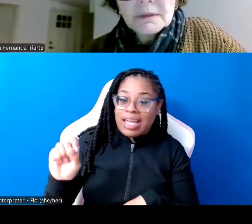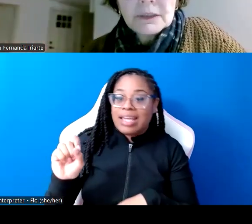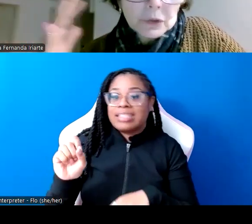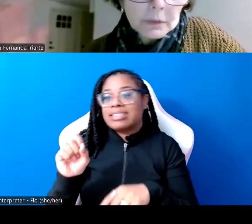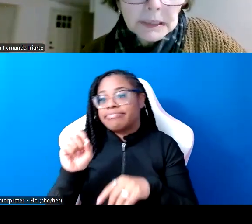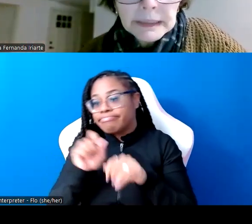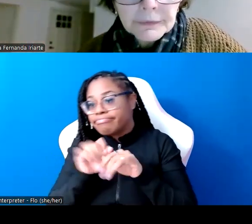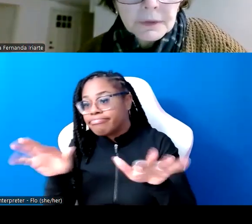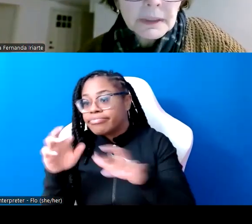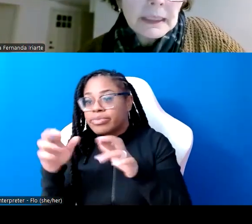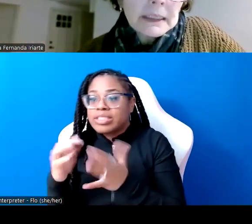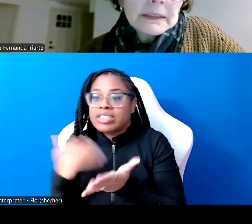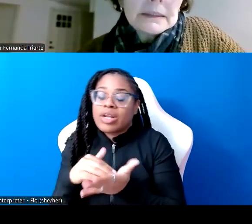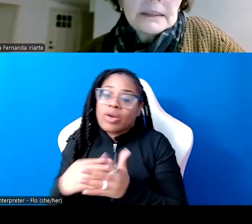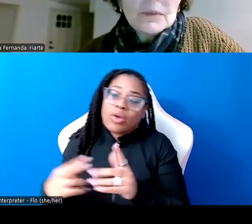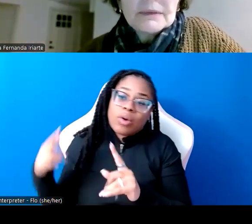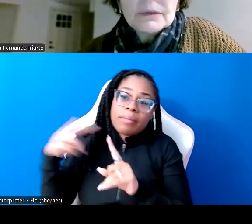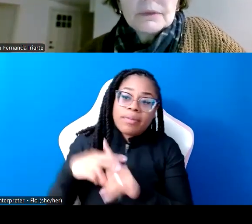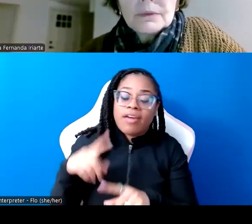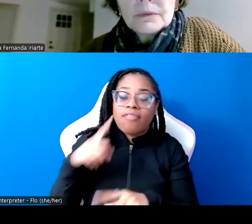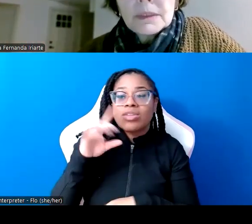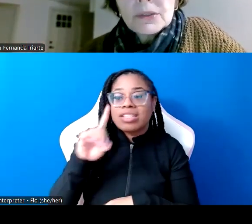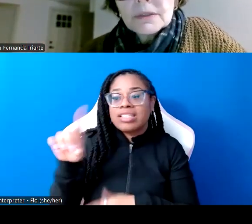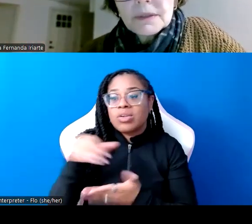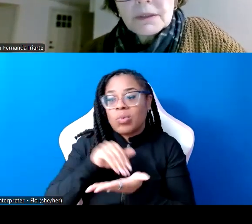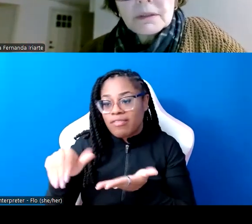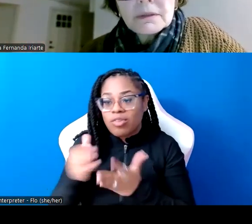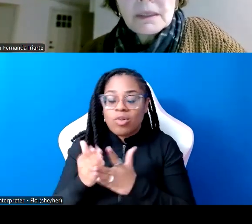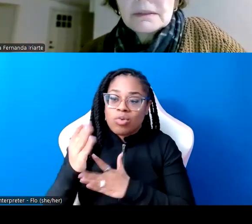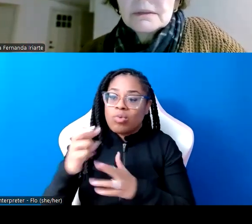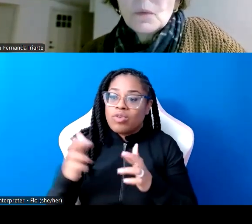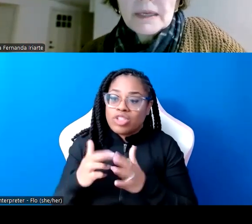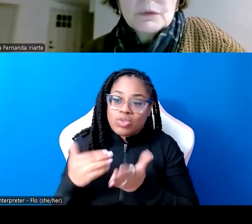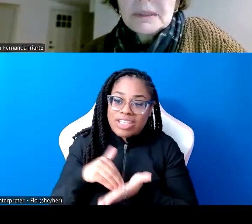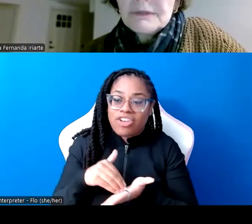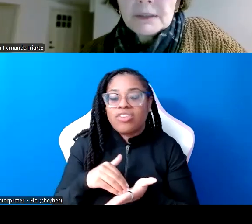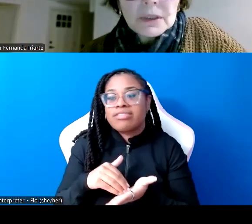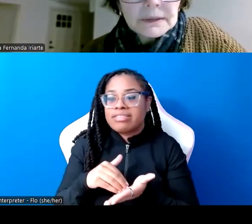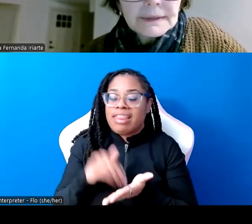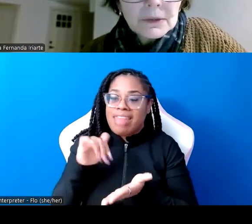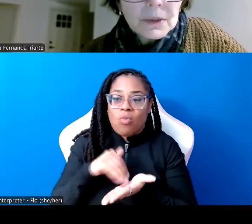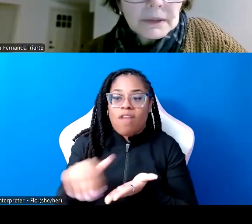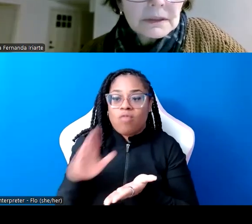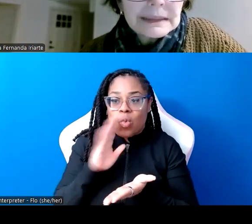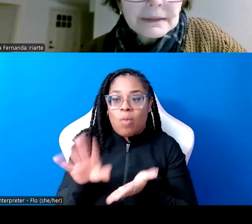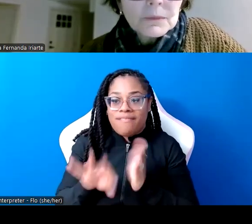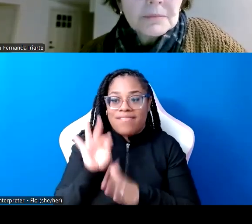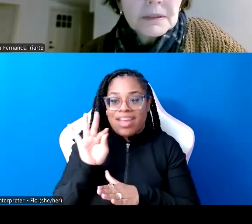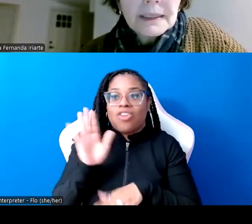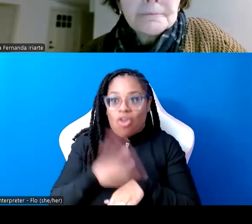and you're applying for the DD waiver through the regional center, the waiver will be found also on the DSS website.